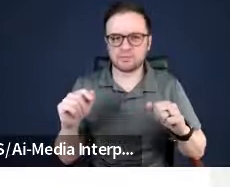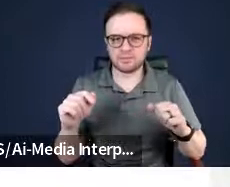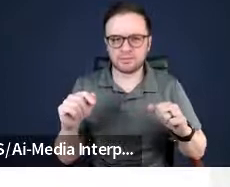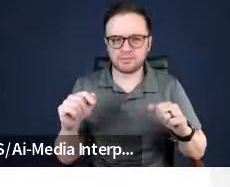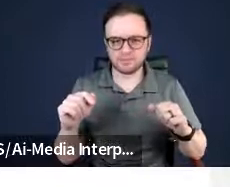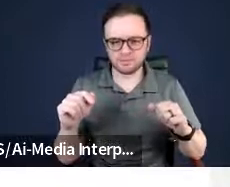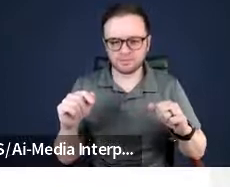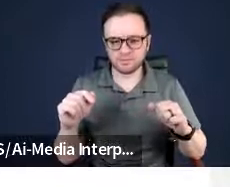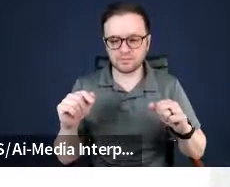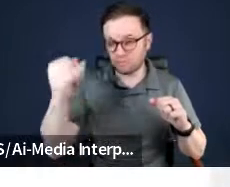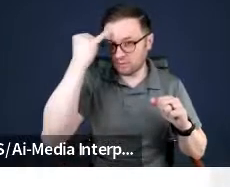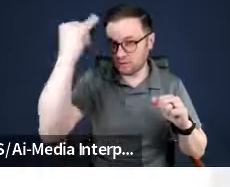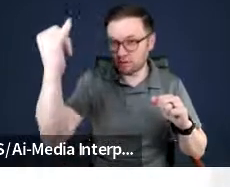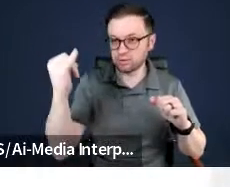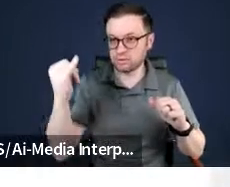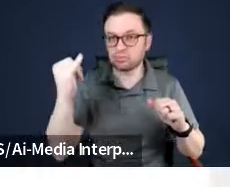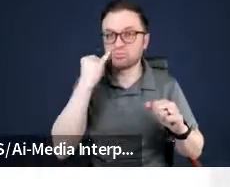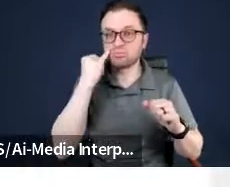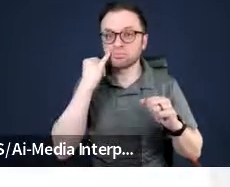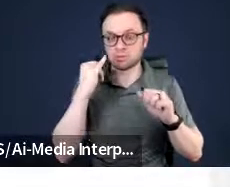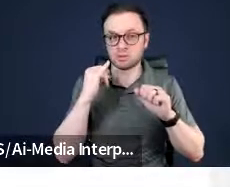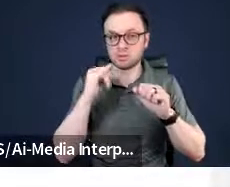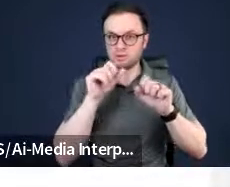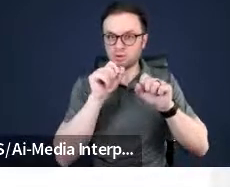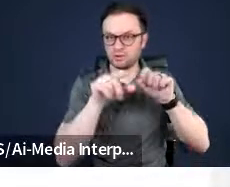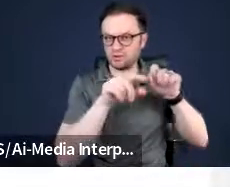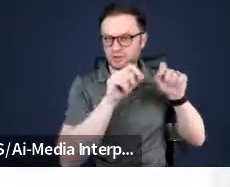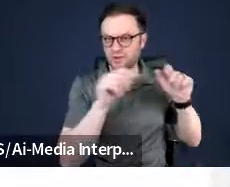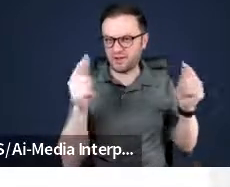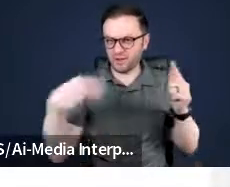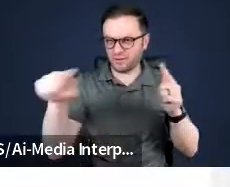basically how and why you use alt text. I imagine